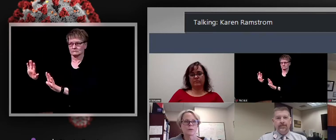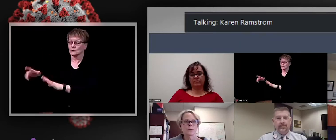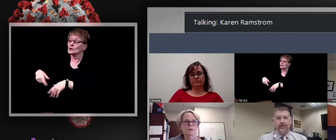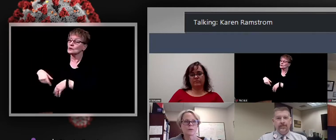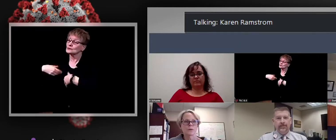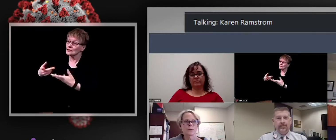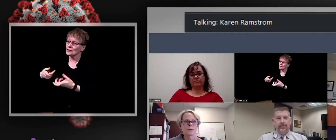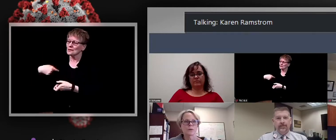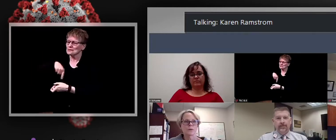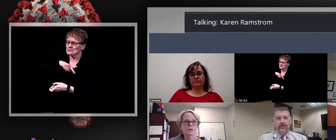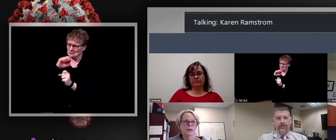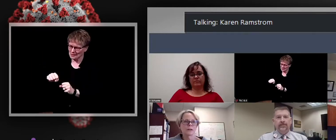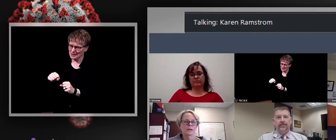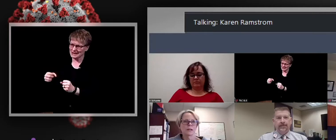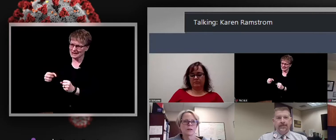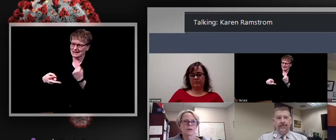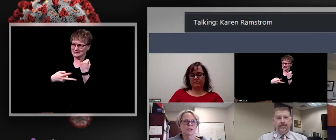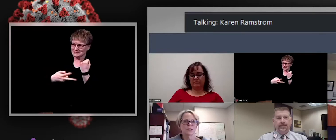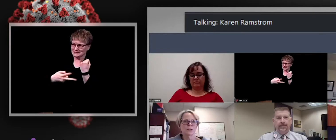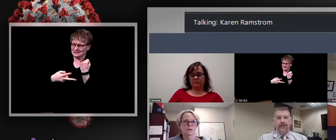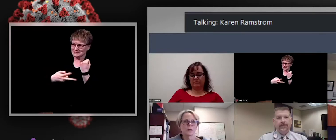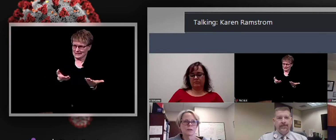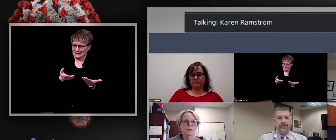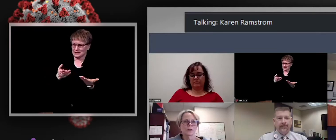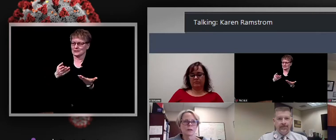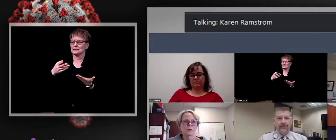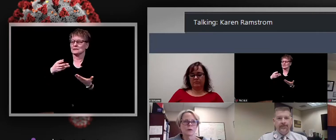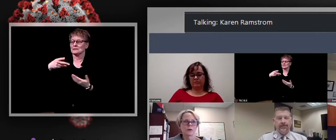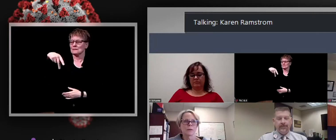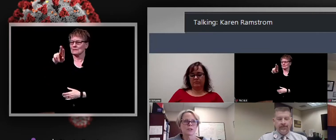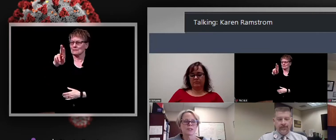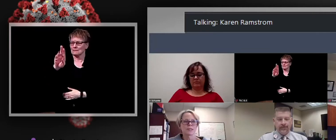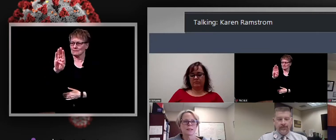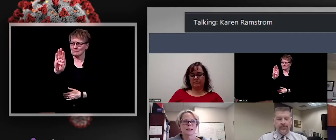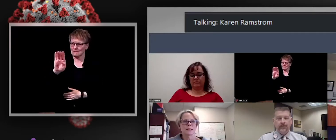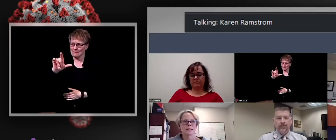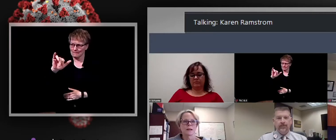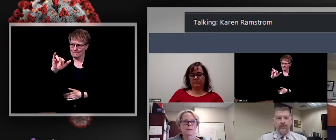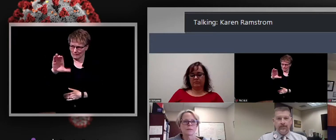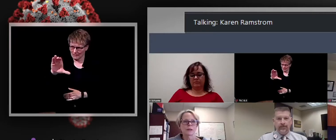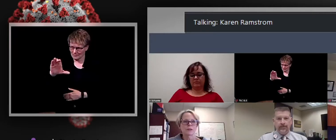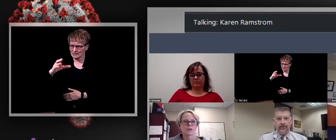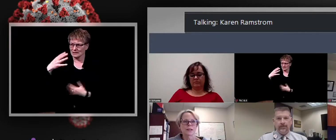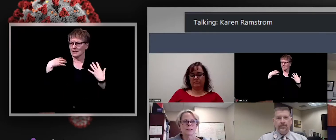and that'll make it easier for handling also to be shared in more outpatient settings.